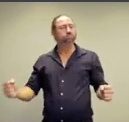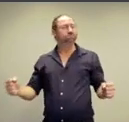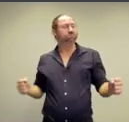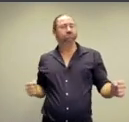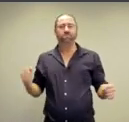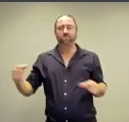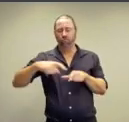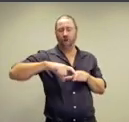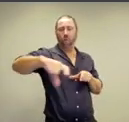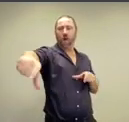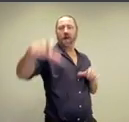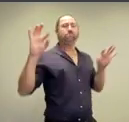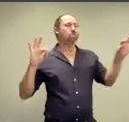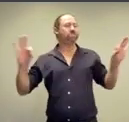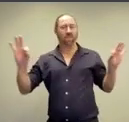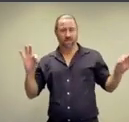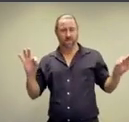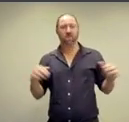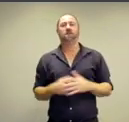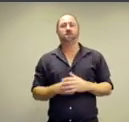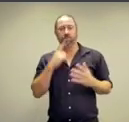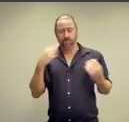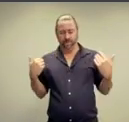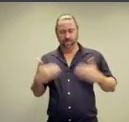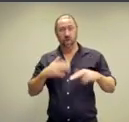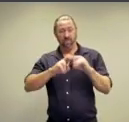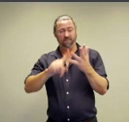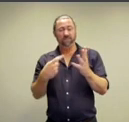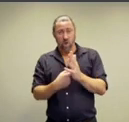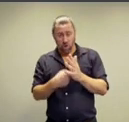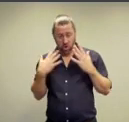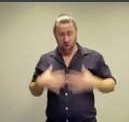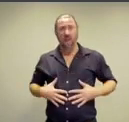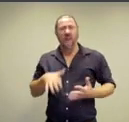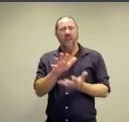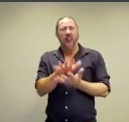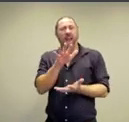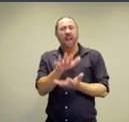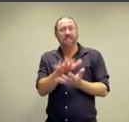collection. Here we see a single breasted fur